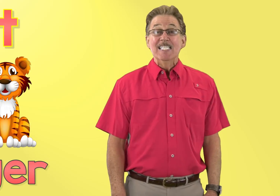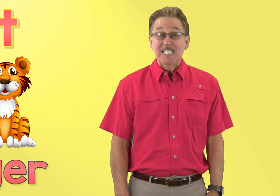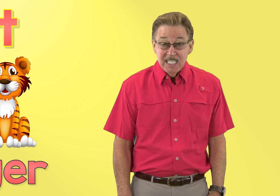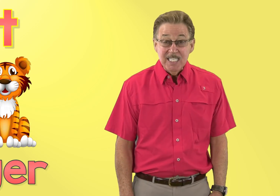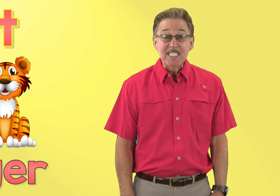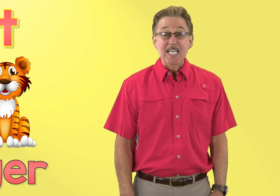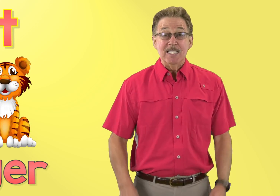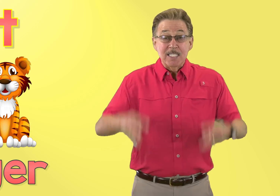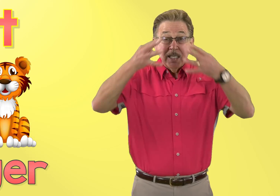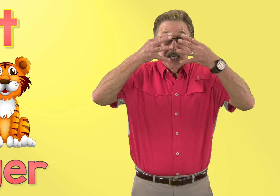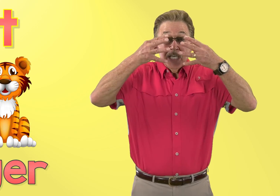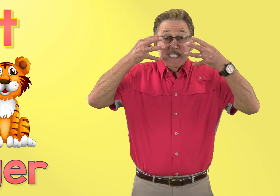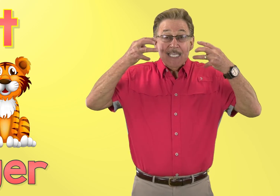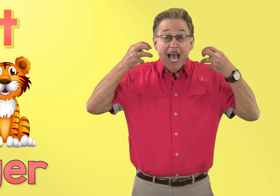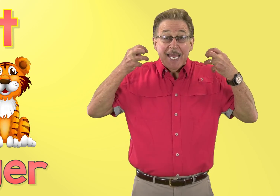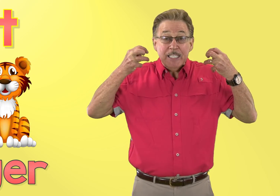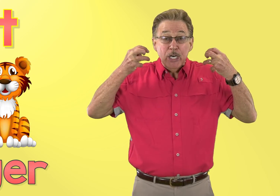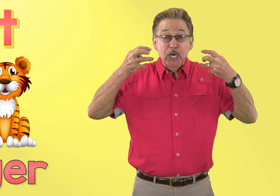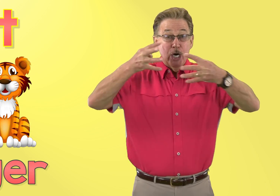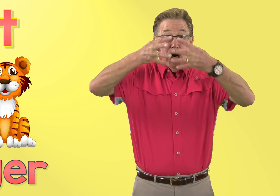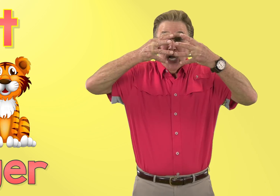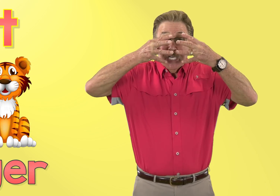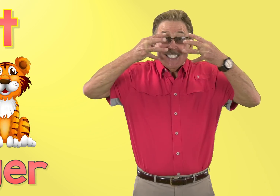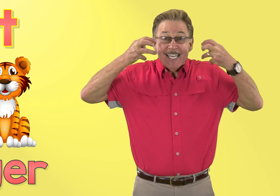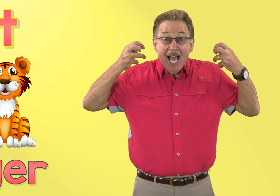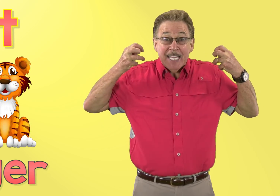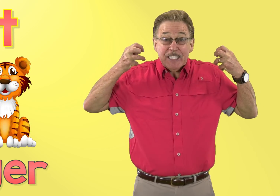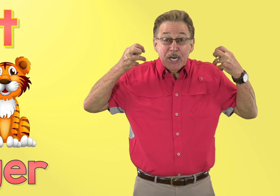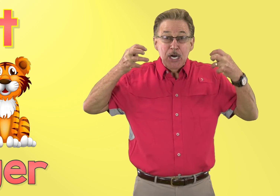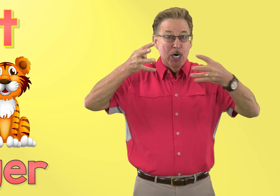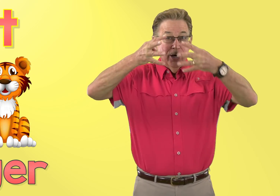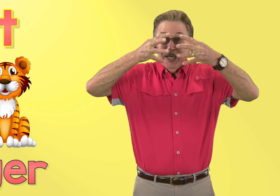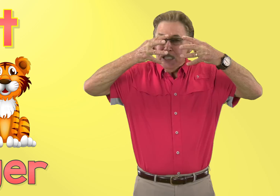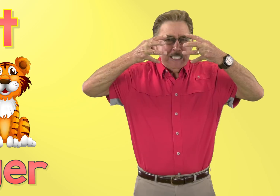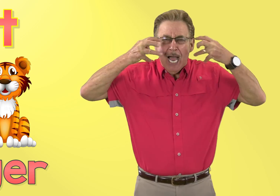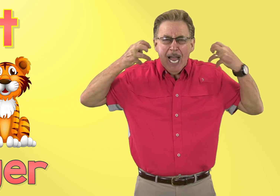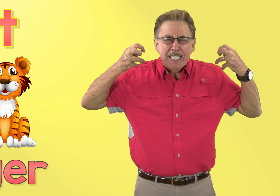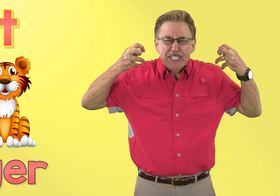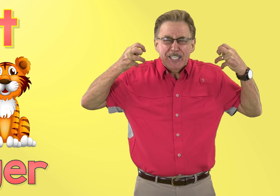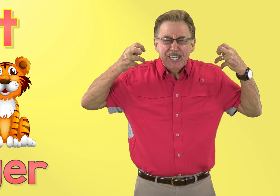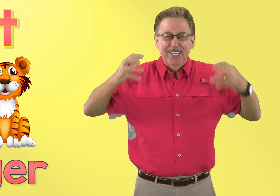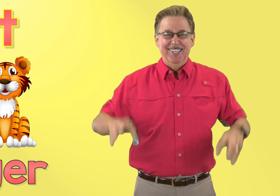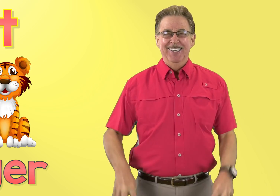T t says /t/ tiger, tiger, tiger